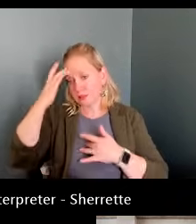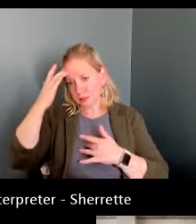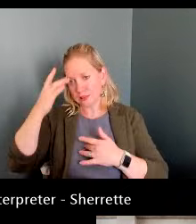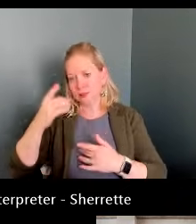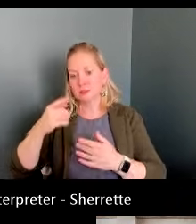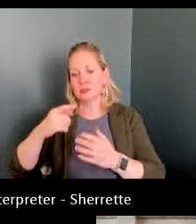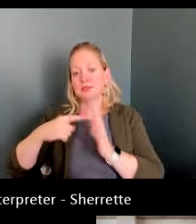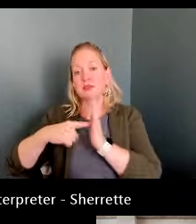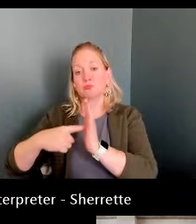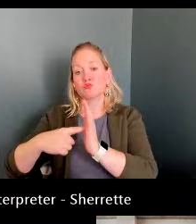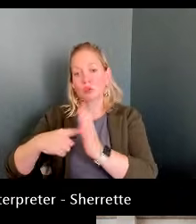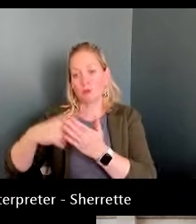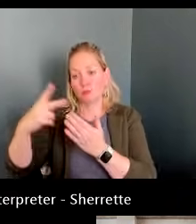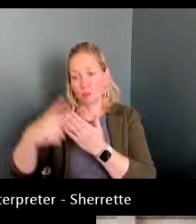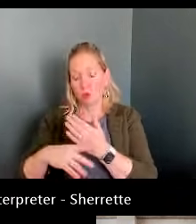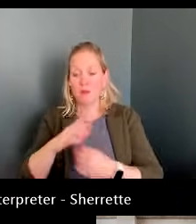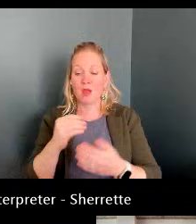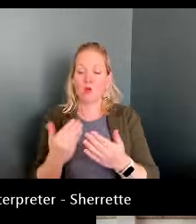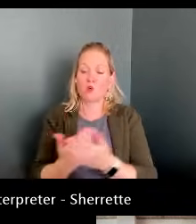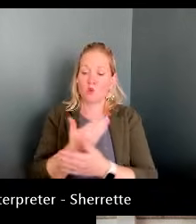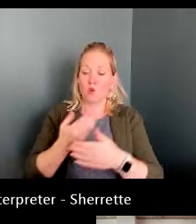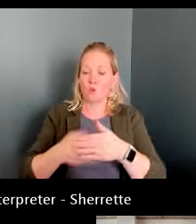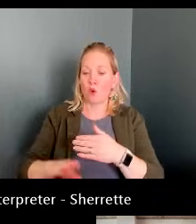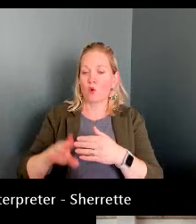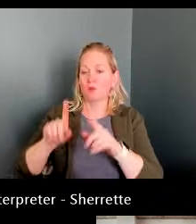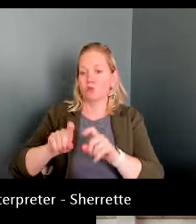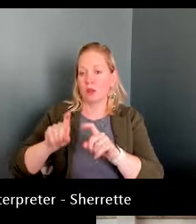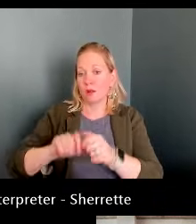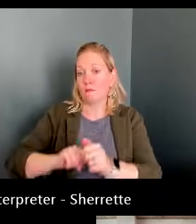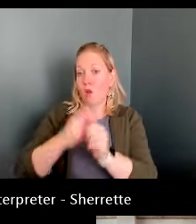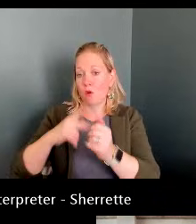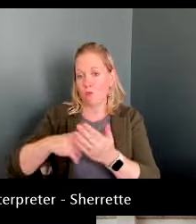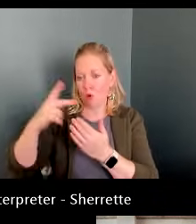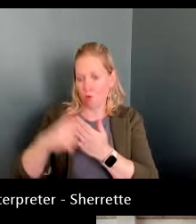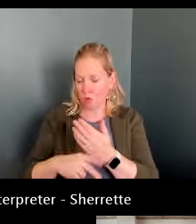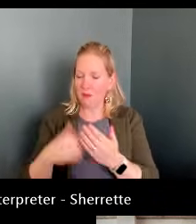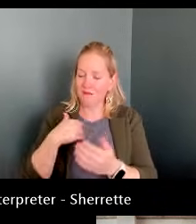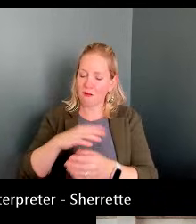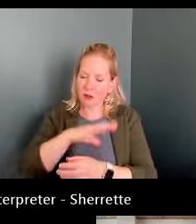and Newborn Screening Follow-up Program, supports comprehensive sickle cell disease care systems,